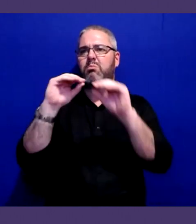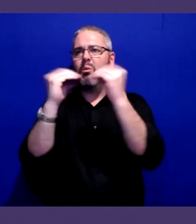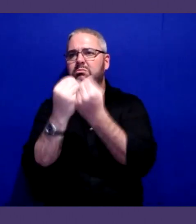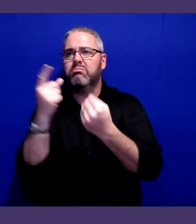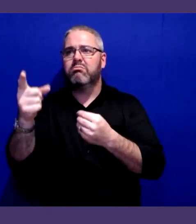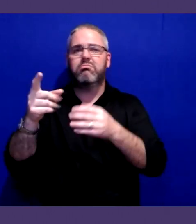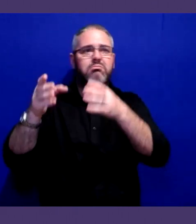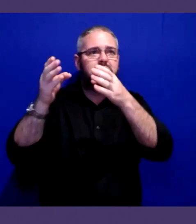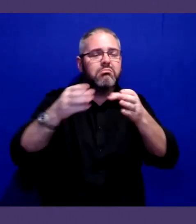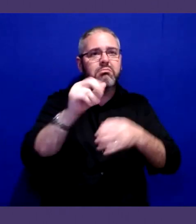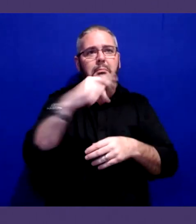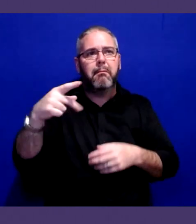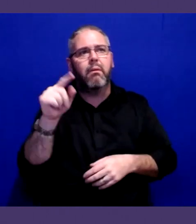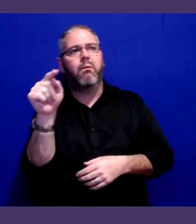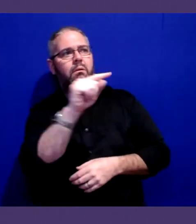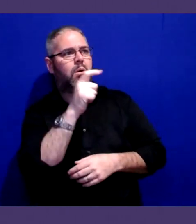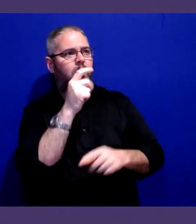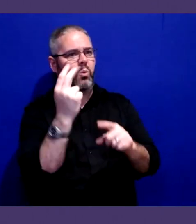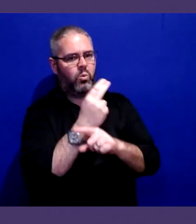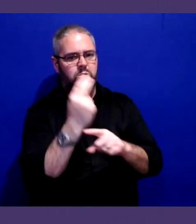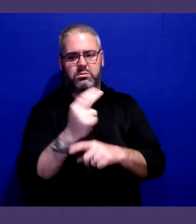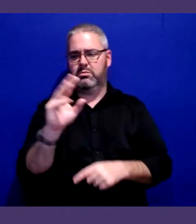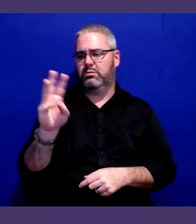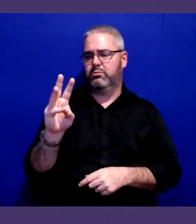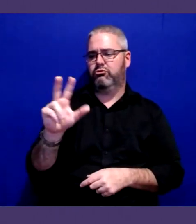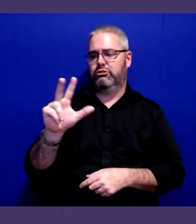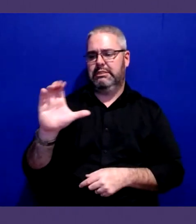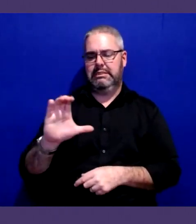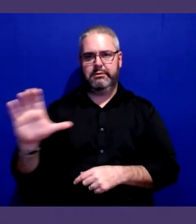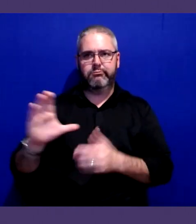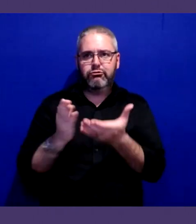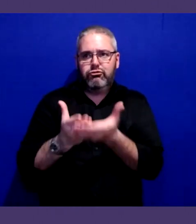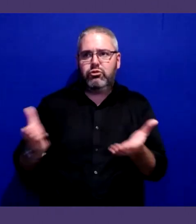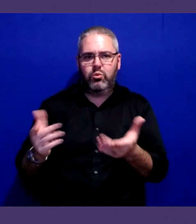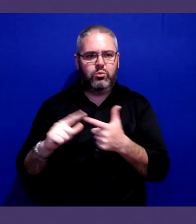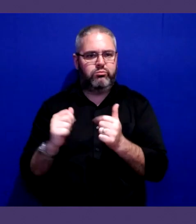who use W3C resources to build up their advocacy strategies.